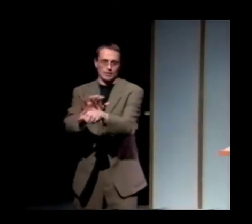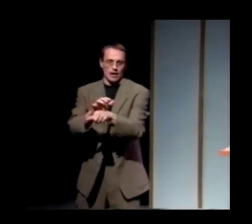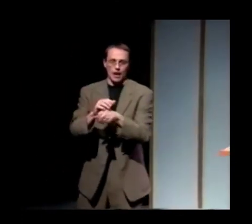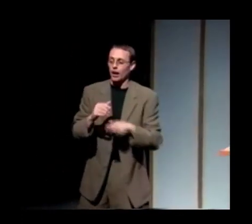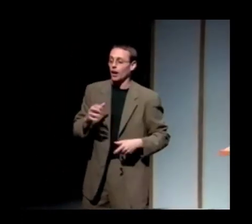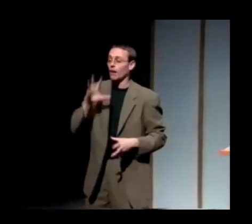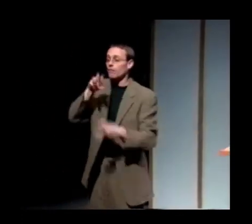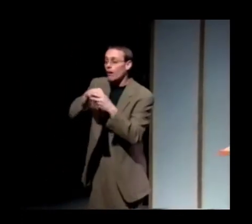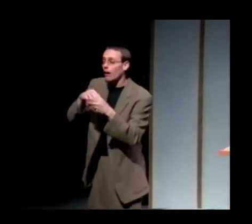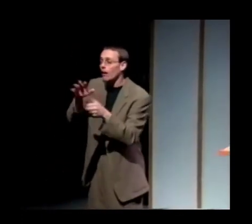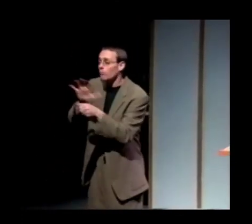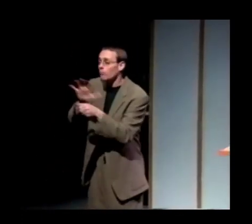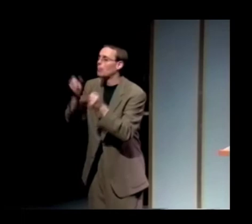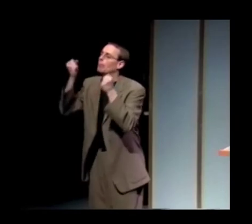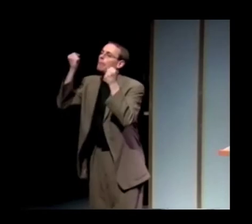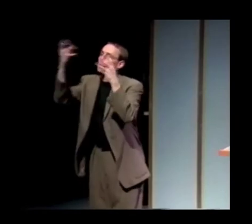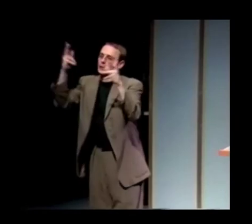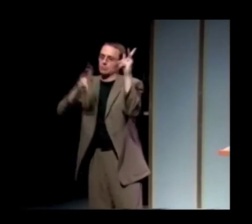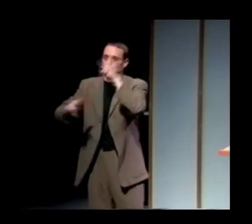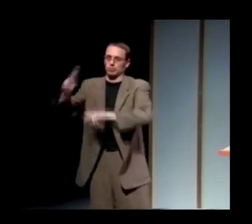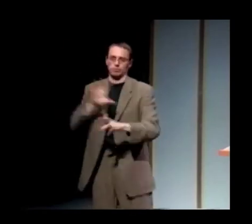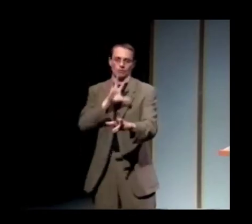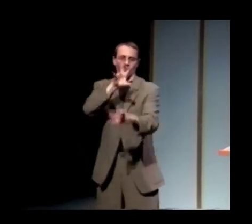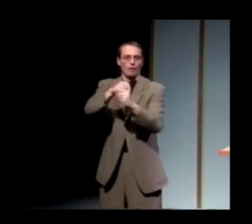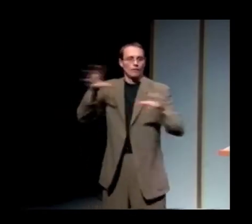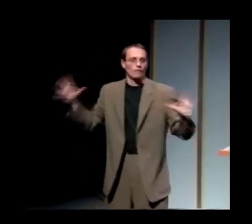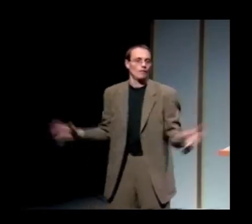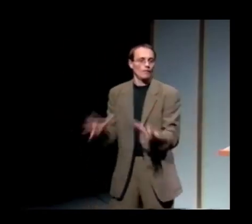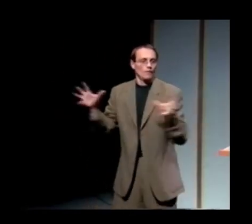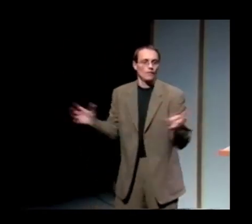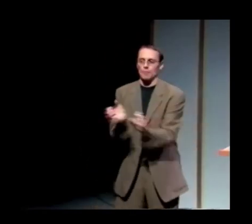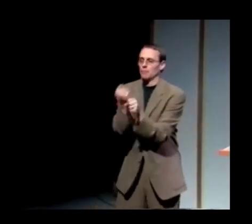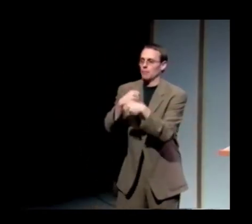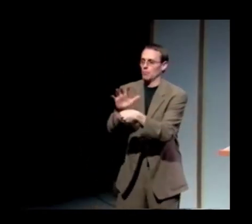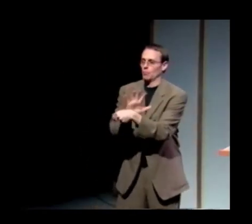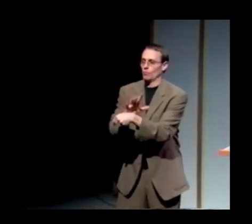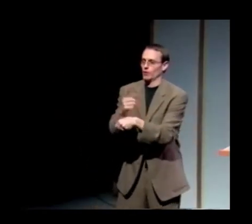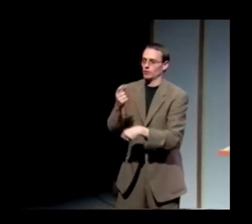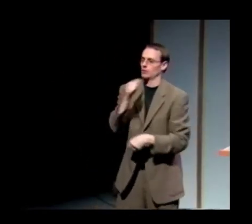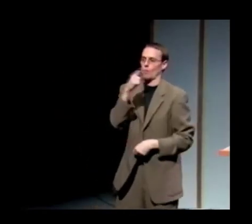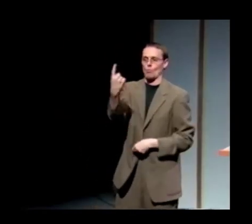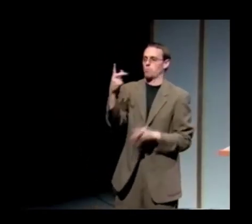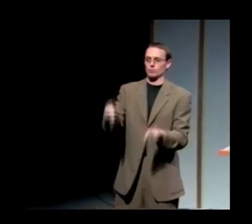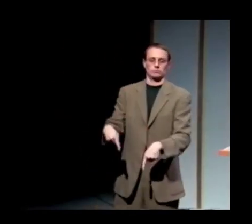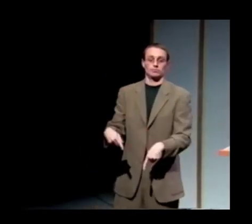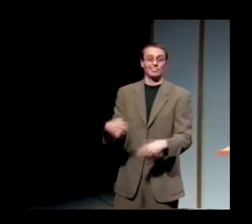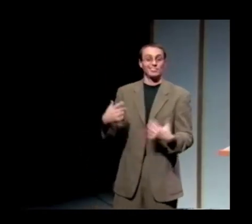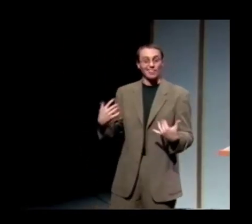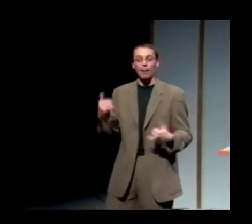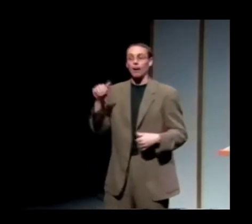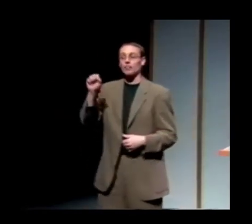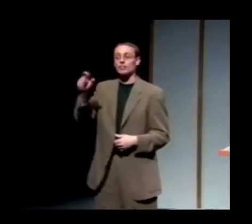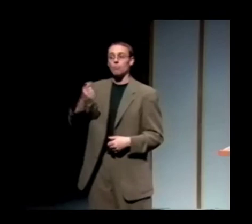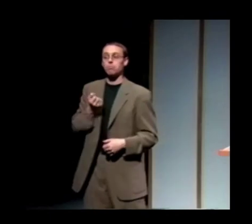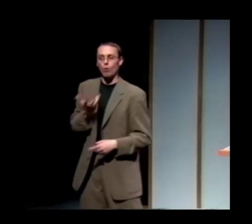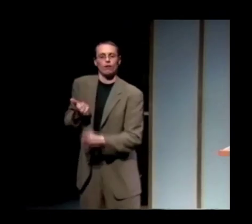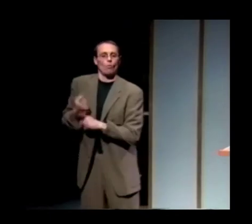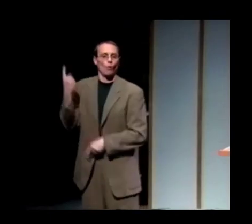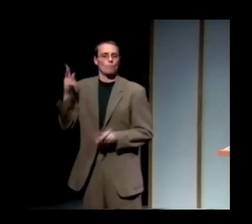OK. NOW THAT MOVIE-- THERE WERE A LOT OF PEOPLE INVOLVED IN THAT MOVIE. THERE'S A LOT OF PEOPLE TO MAKE A MOVIE.